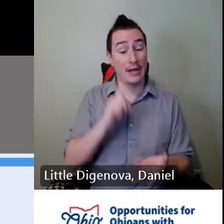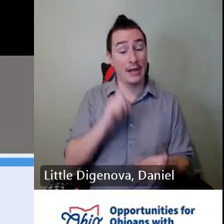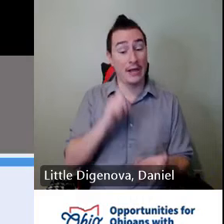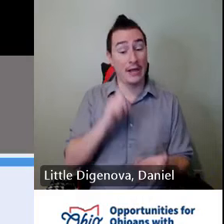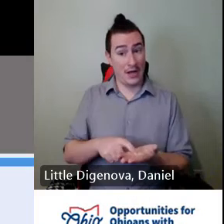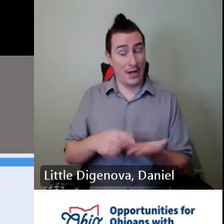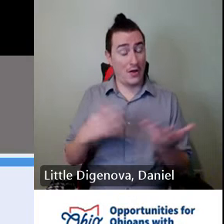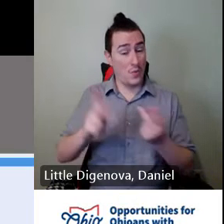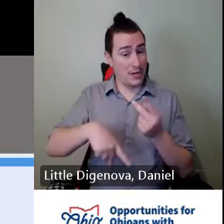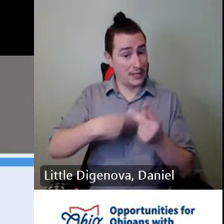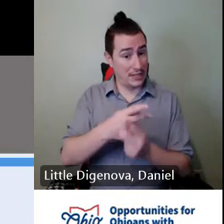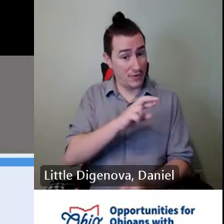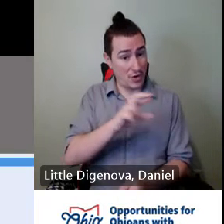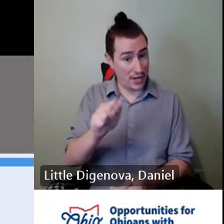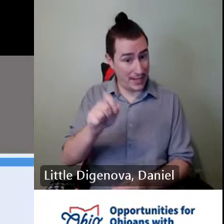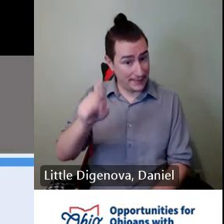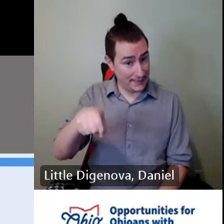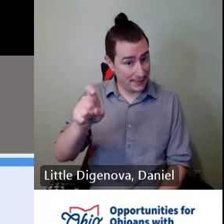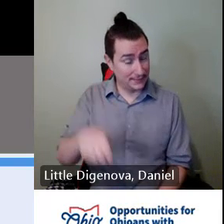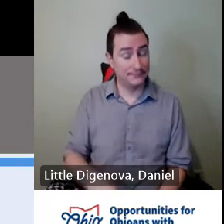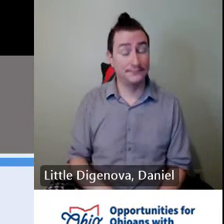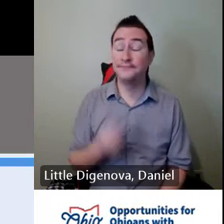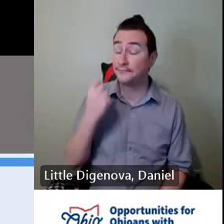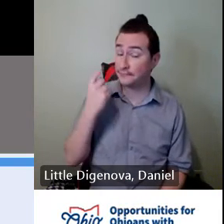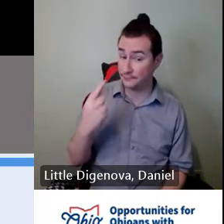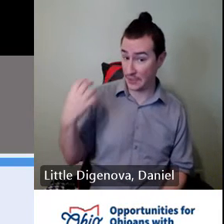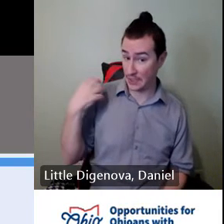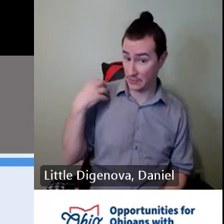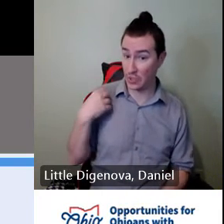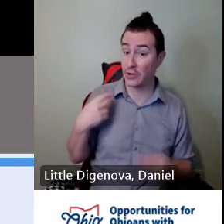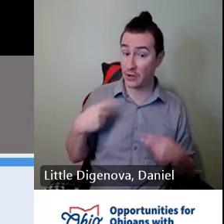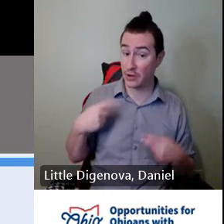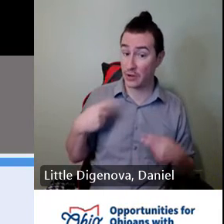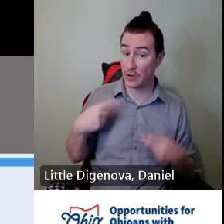Now, while an employer is permitted to obtain documentation, they are not required to, Julie.